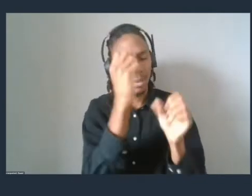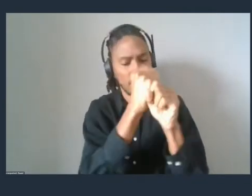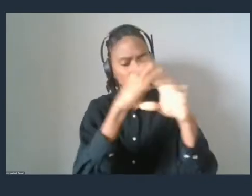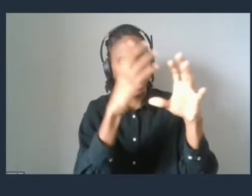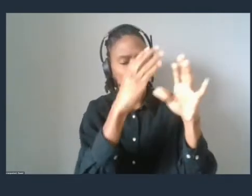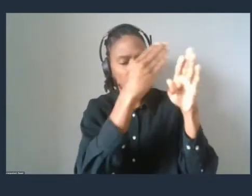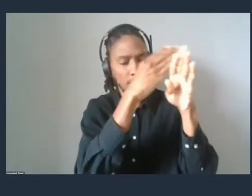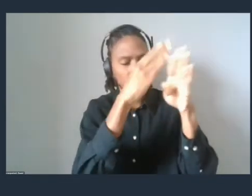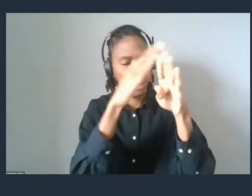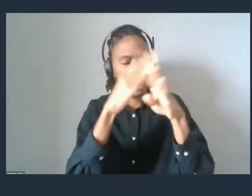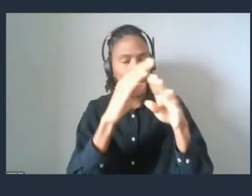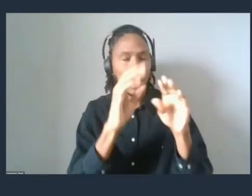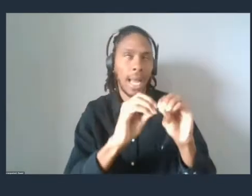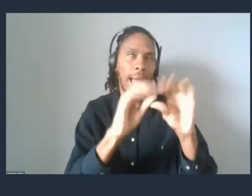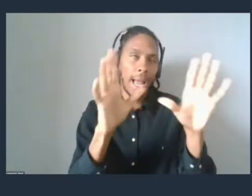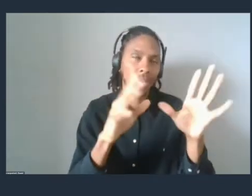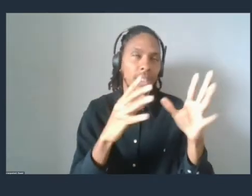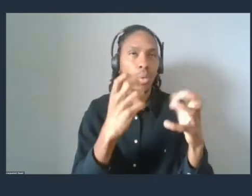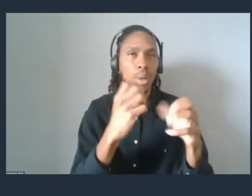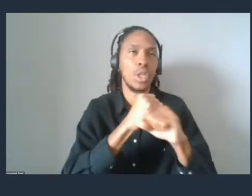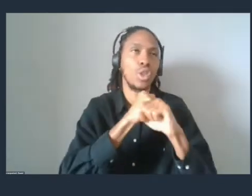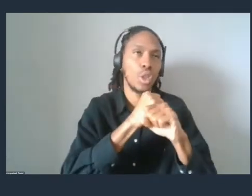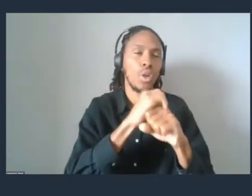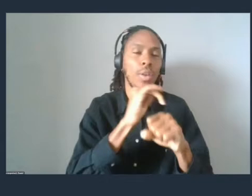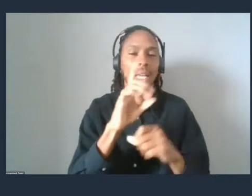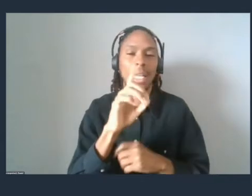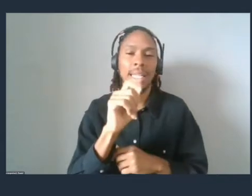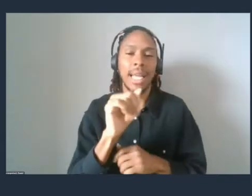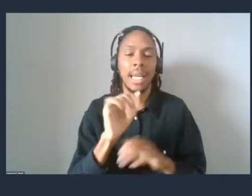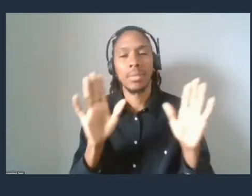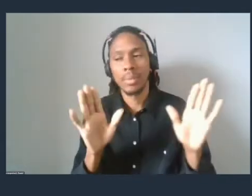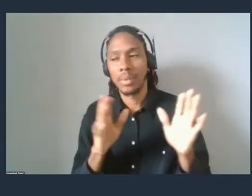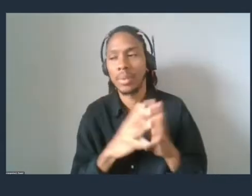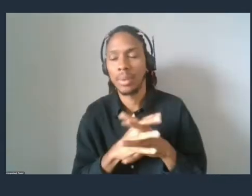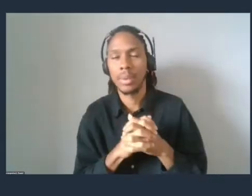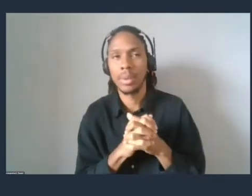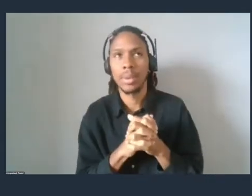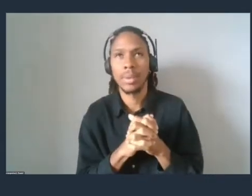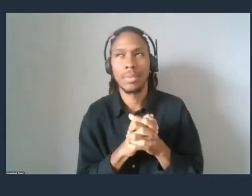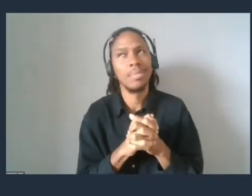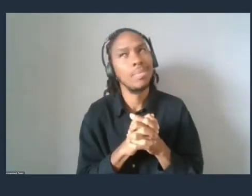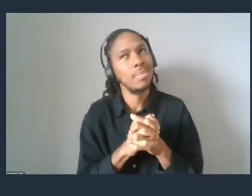Obviously, you want to secure that data. What exactly do you mean by that?